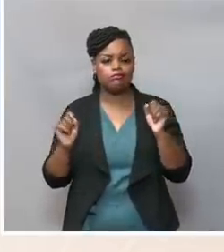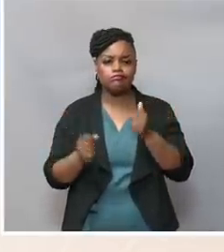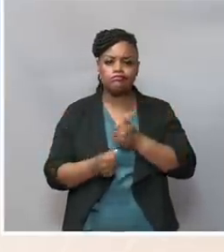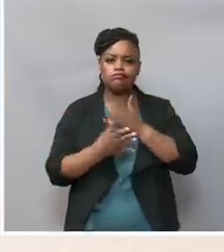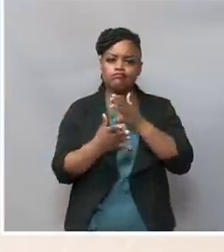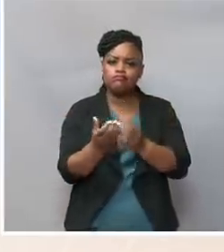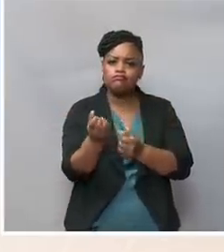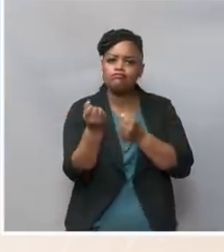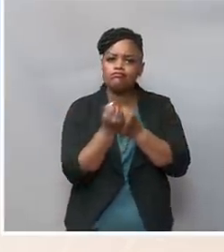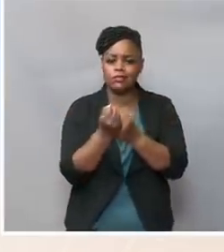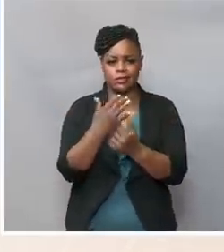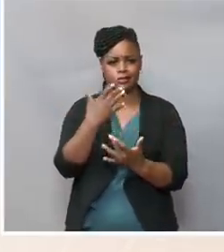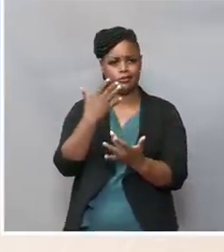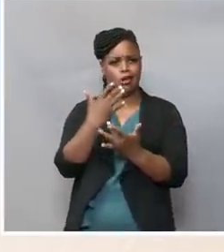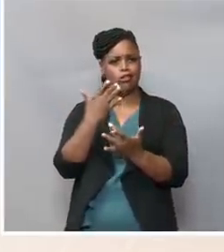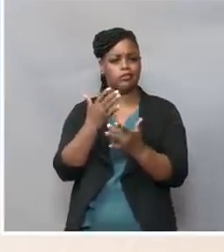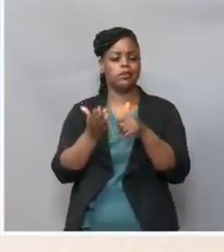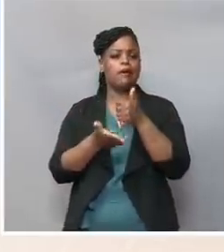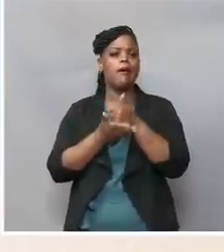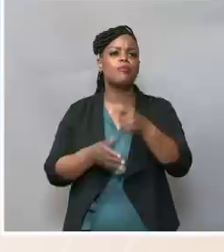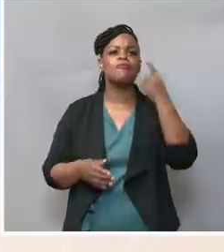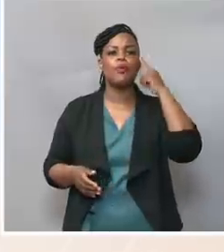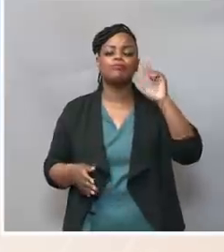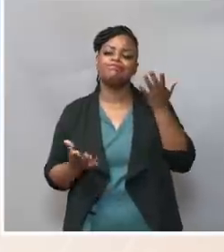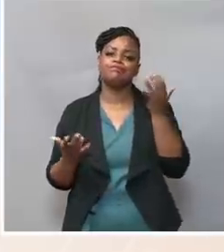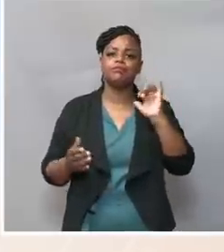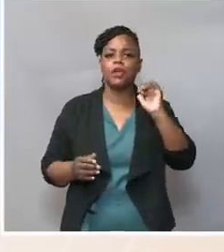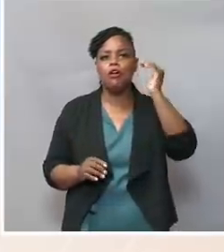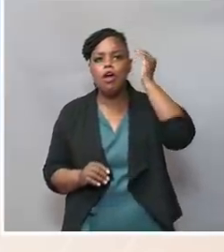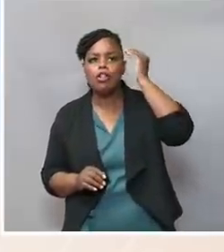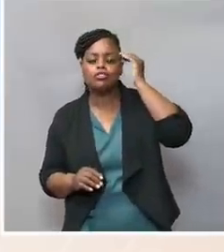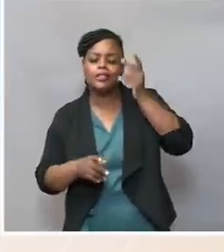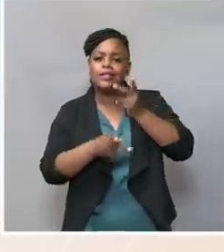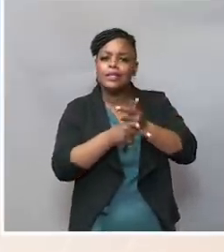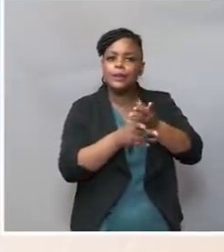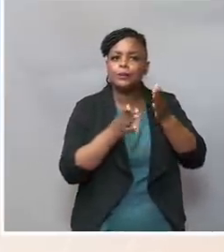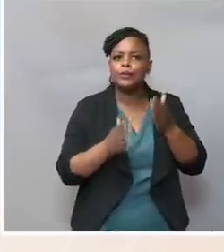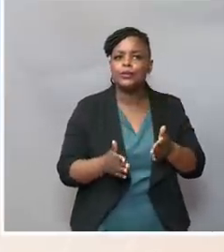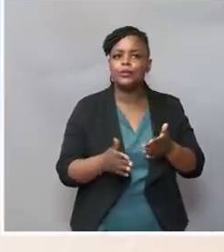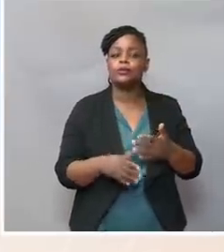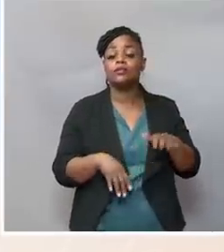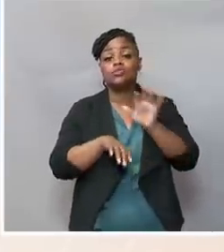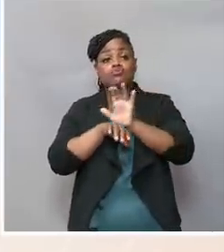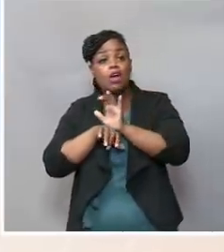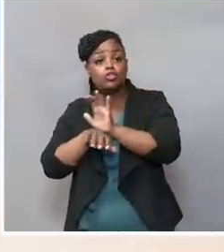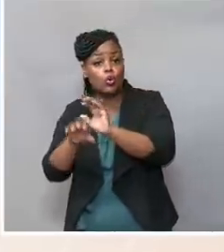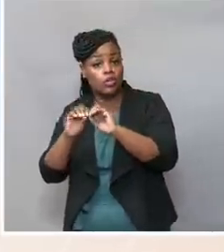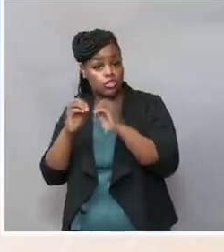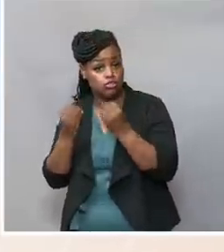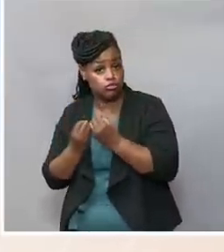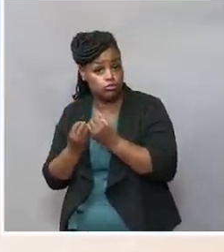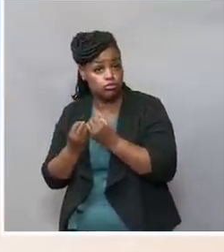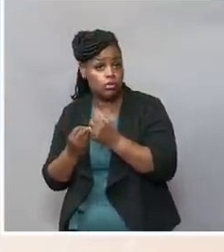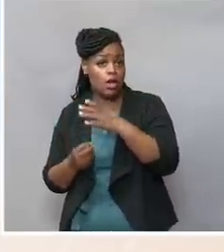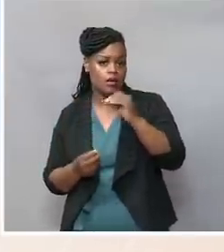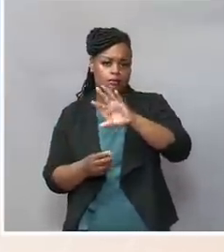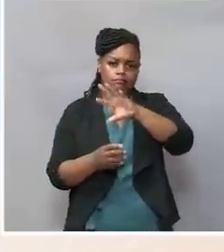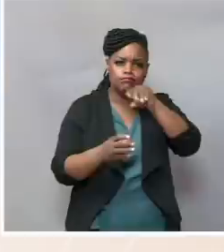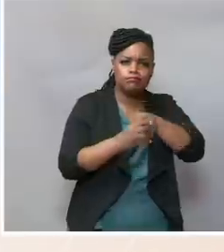to knowledge keepers, grassroots organizations, engaged communities and professional partners